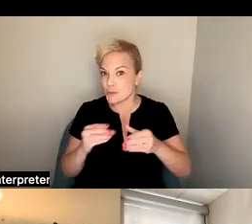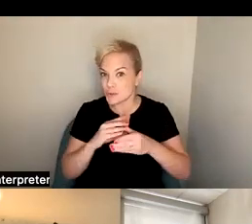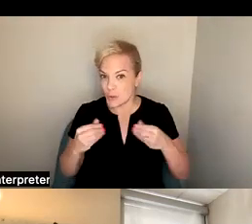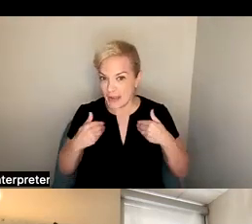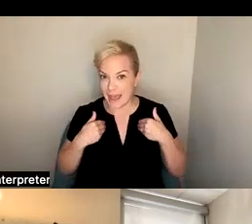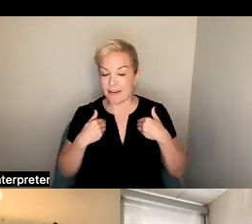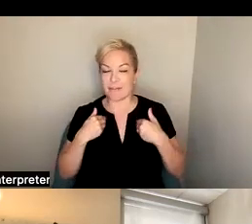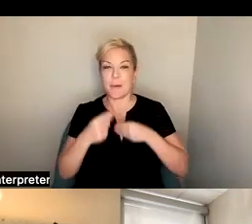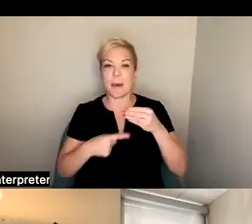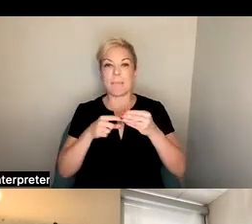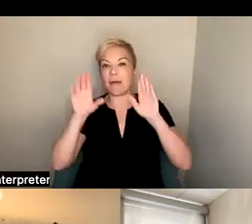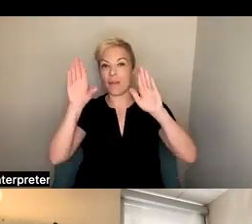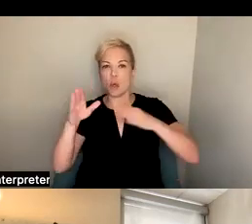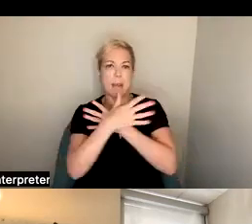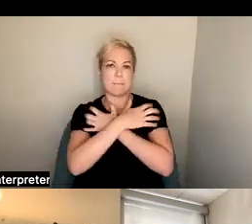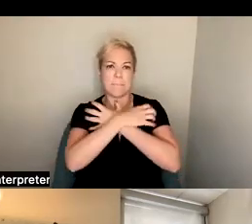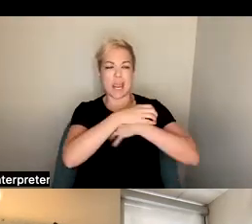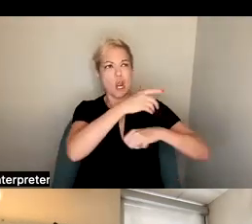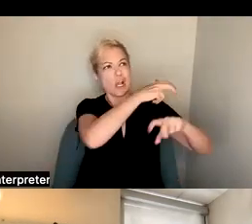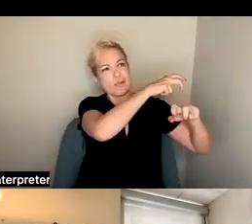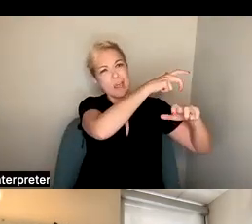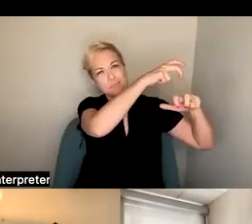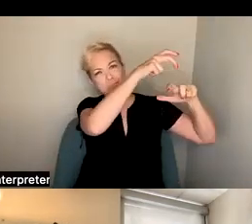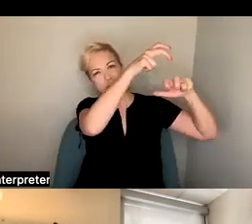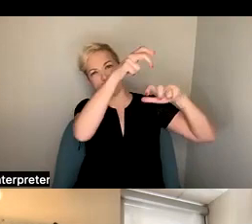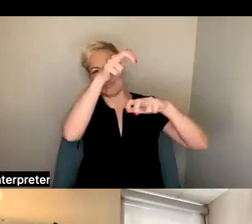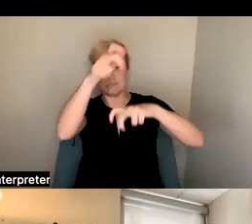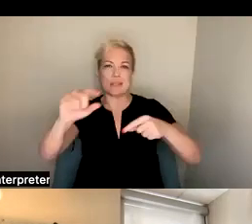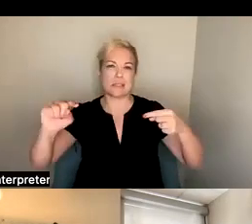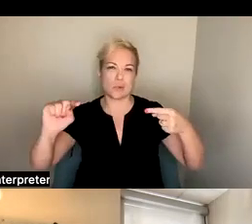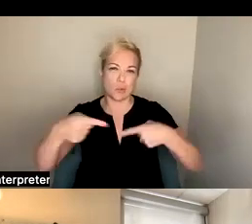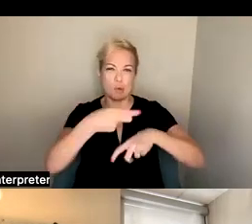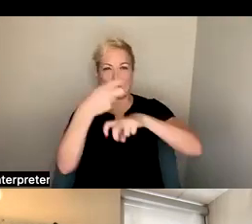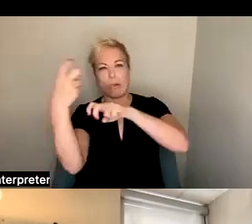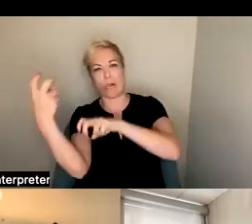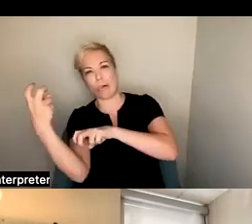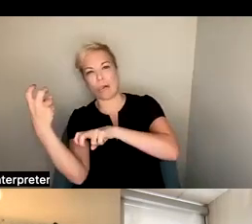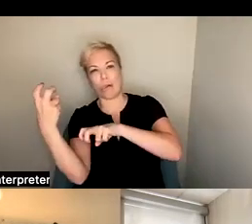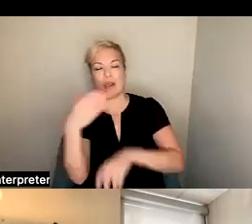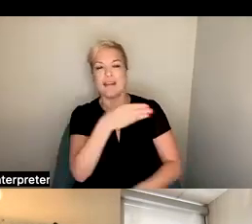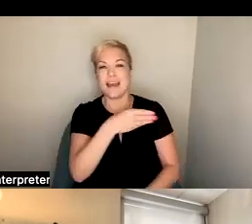Bear that runs across the sky and he's wounded and as he's running away it's the time of the